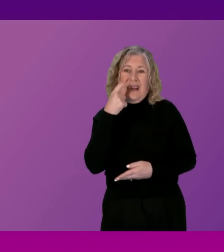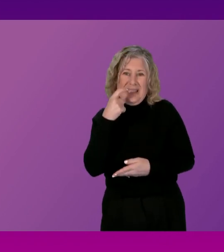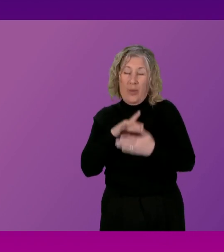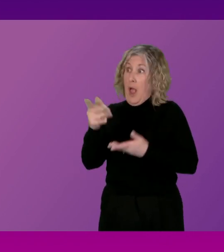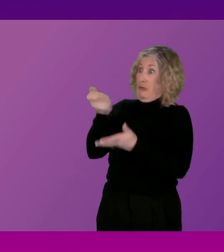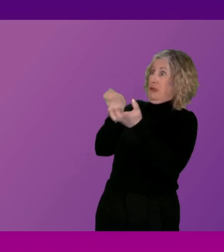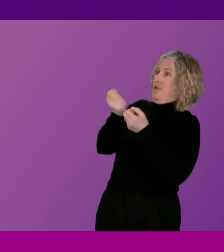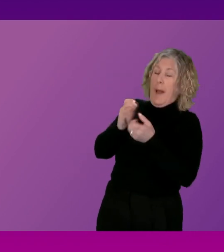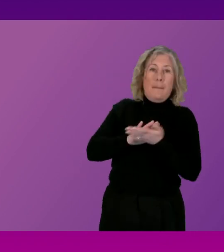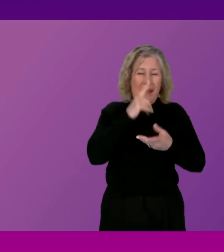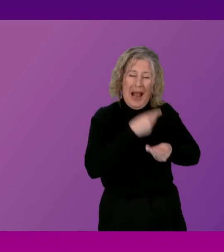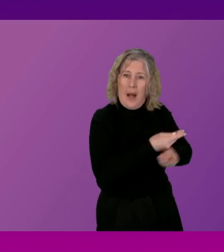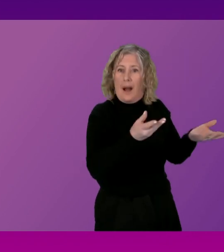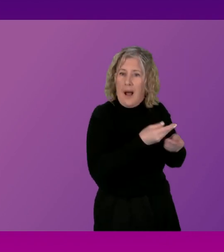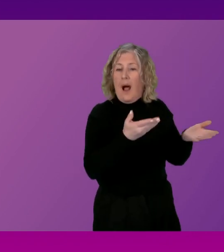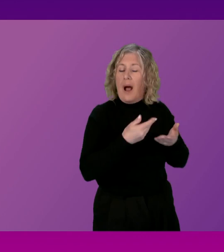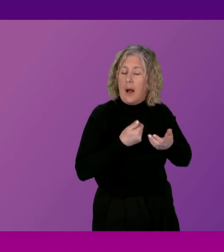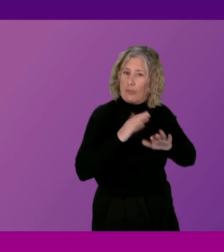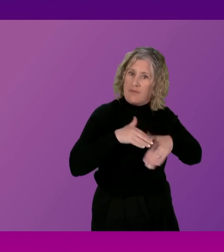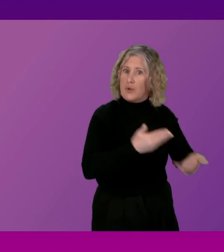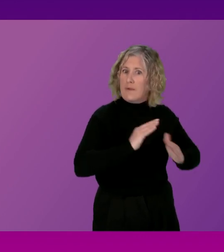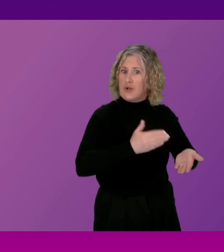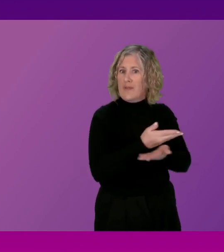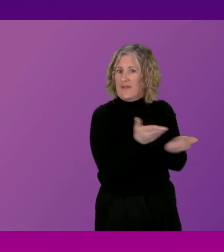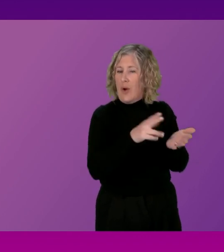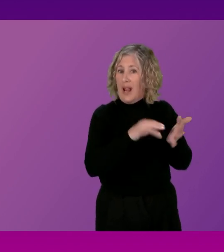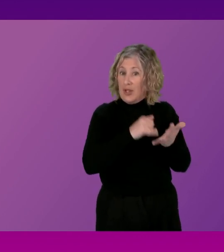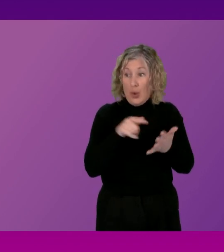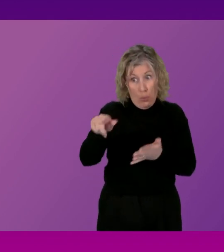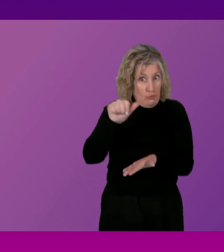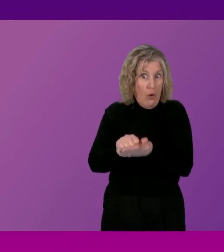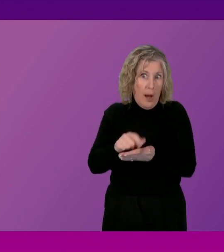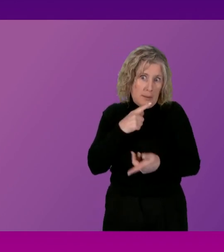is right to mention.